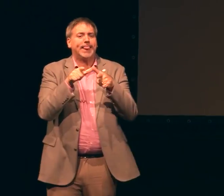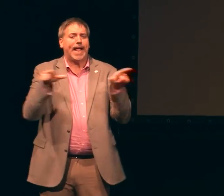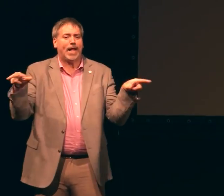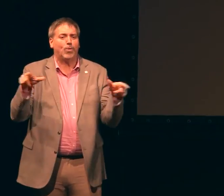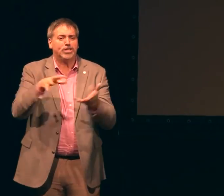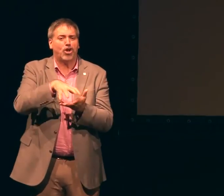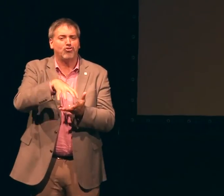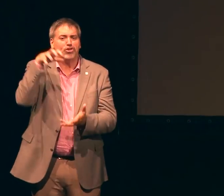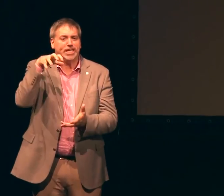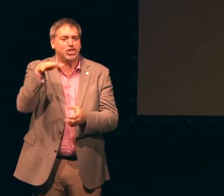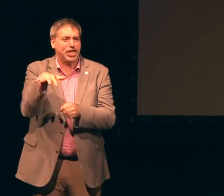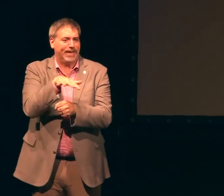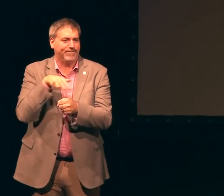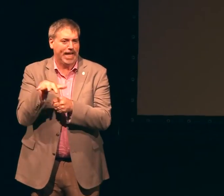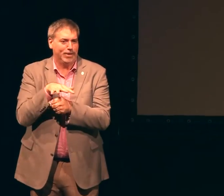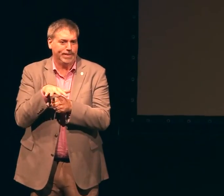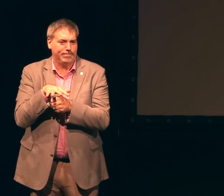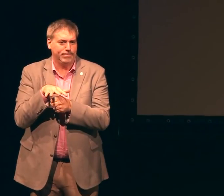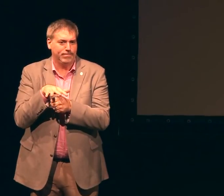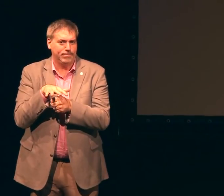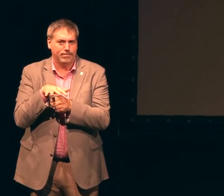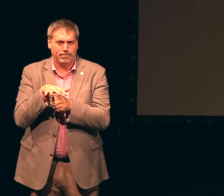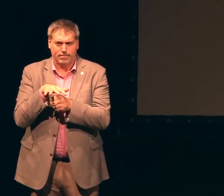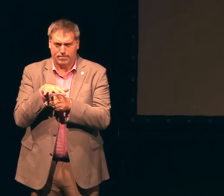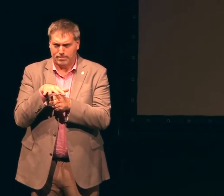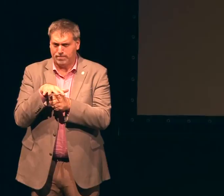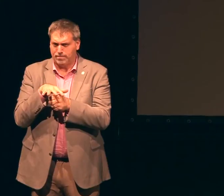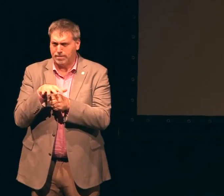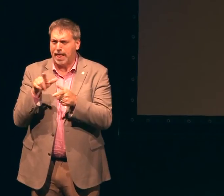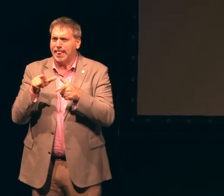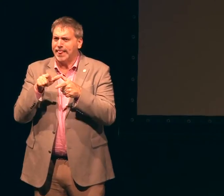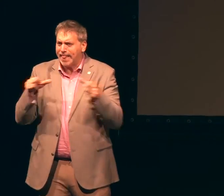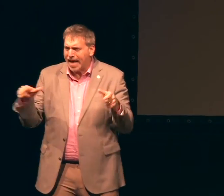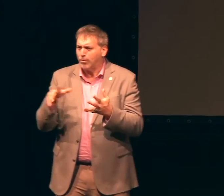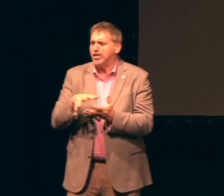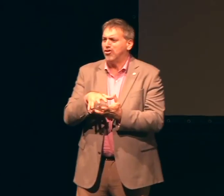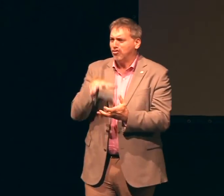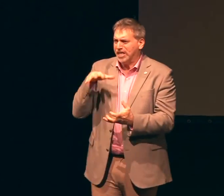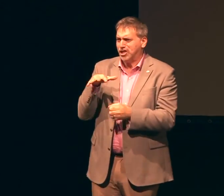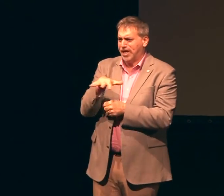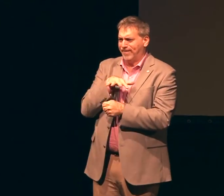be, LRE, but language rich environment. Language